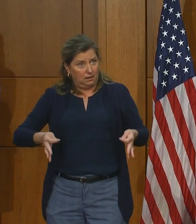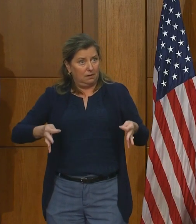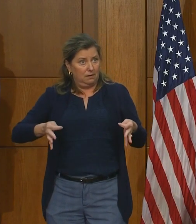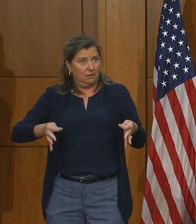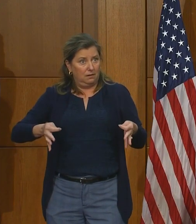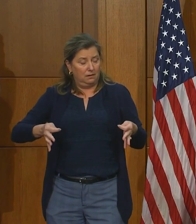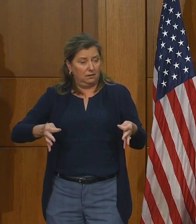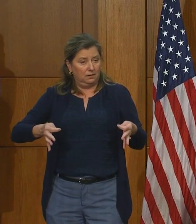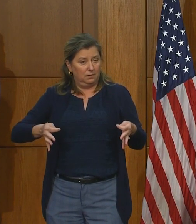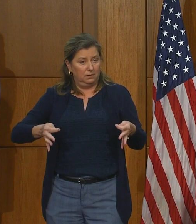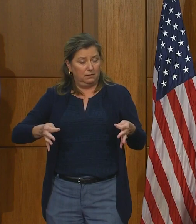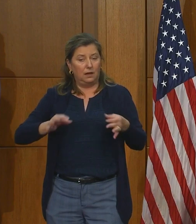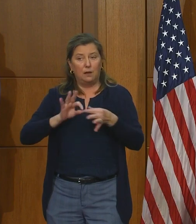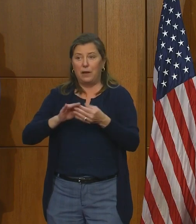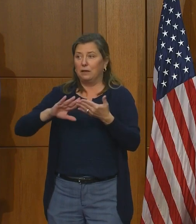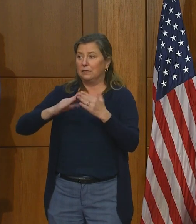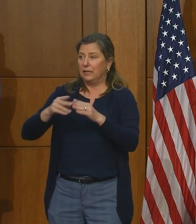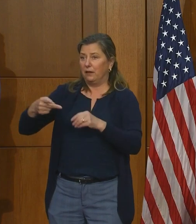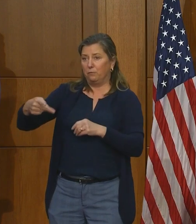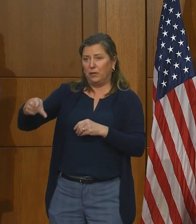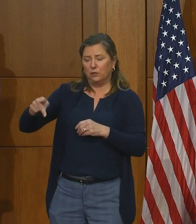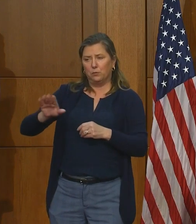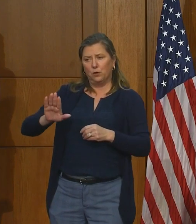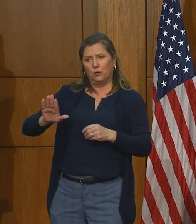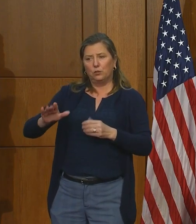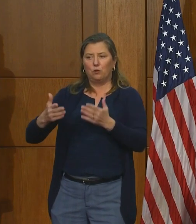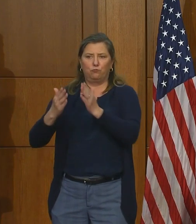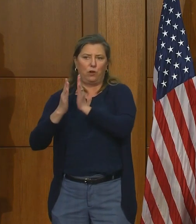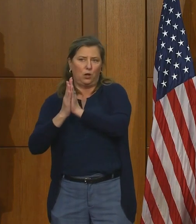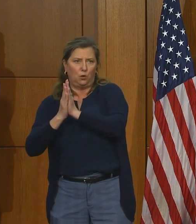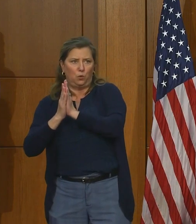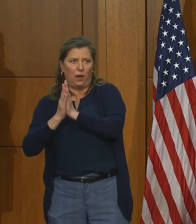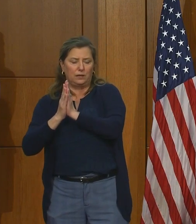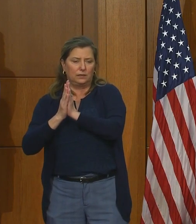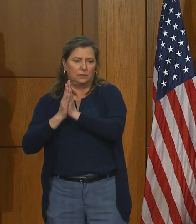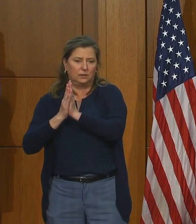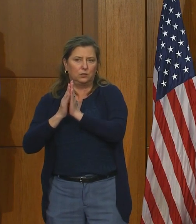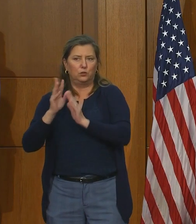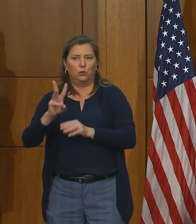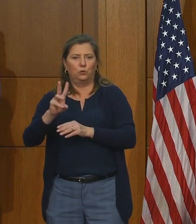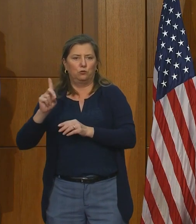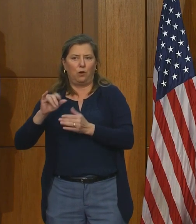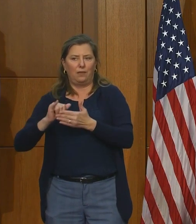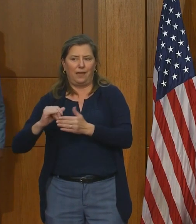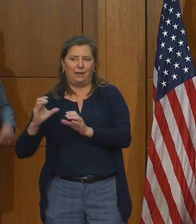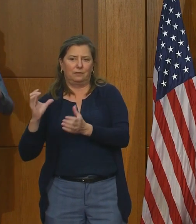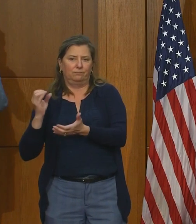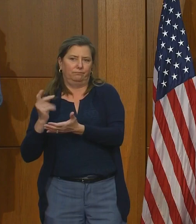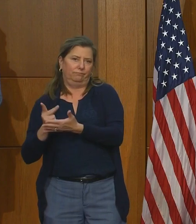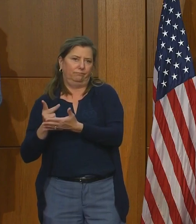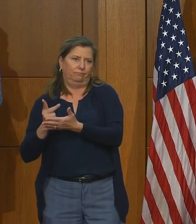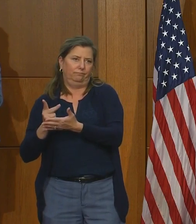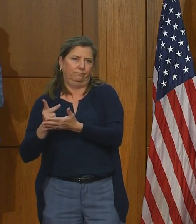WHETHER OR NOT HI I HAVE MADE A DECISION ABOUT- THE CITY OF